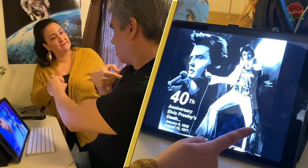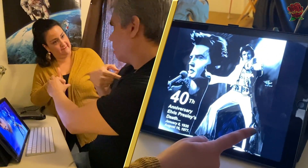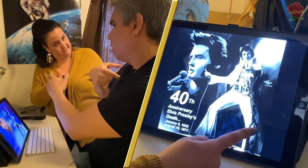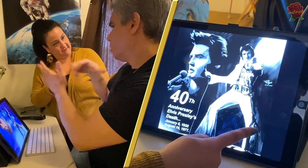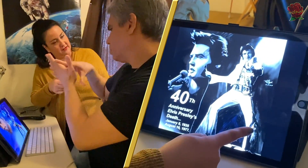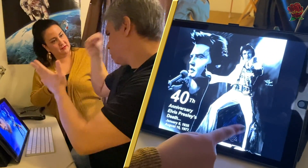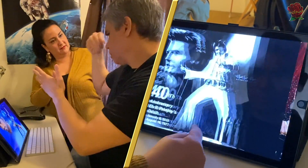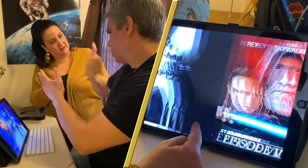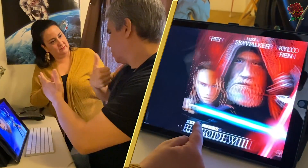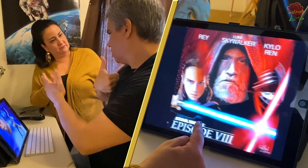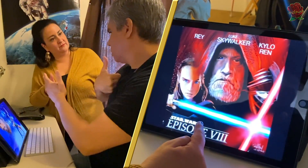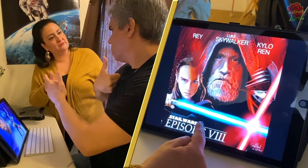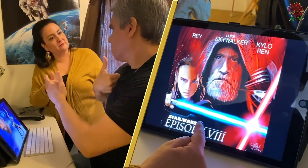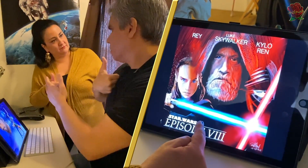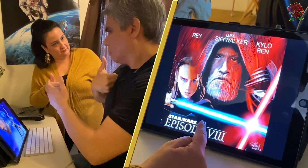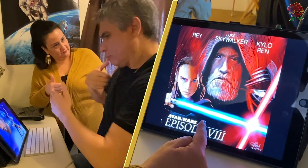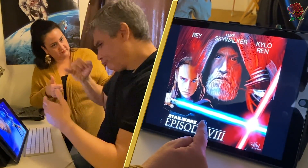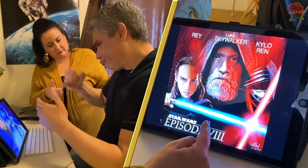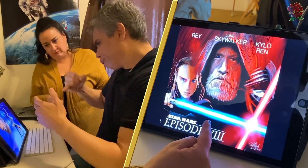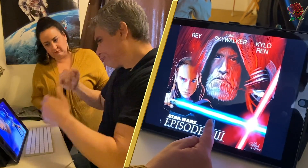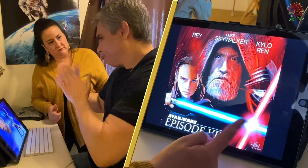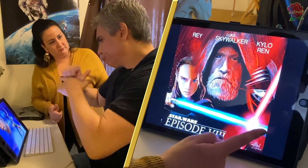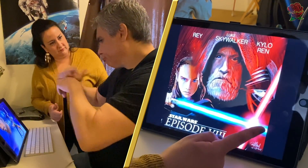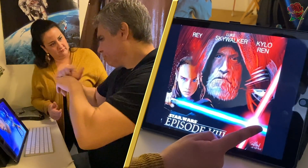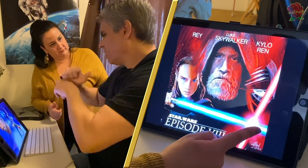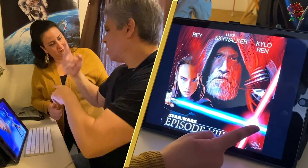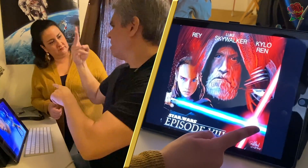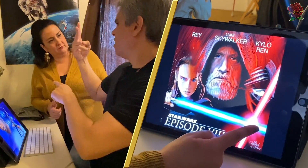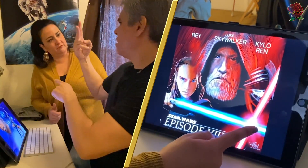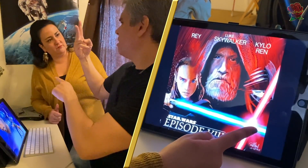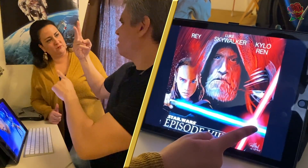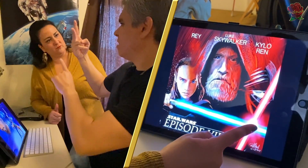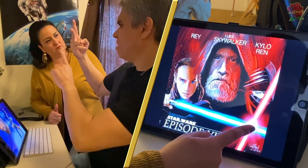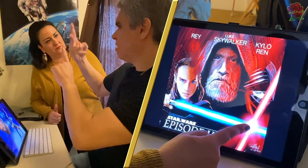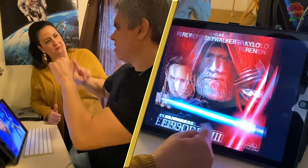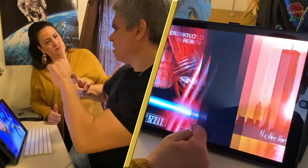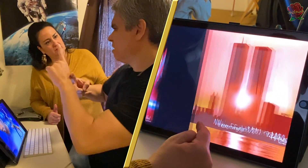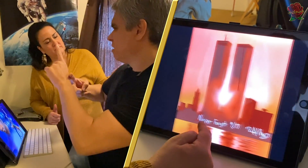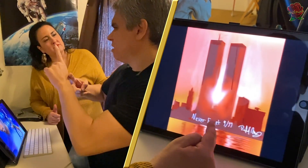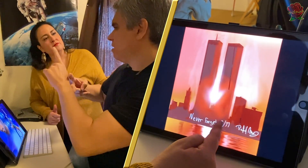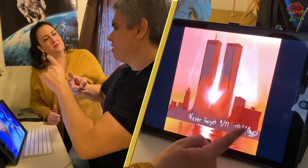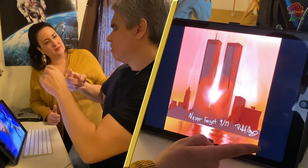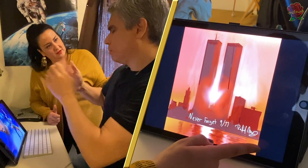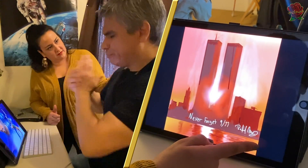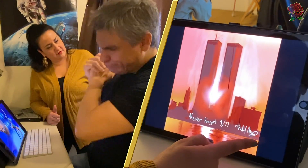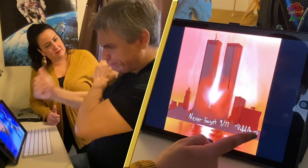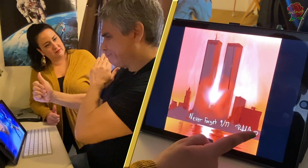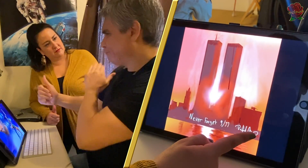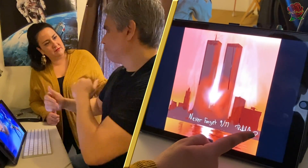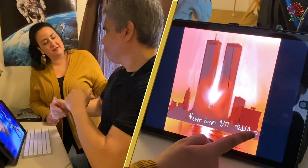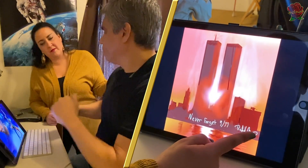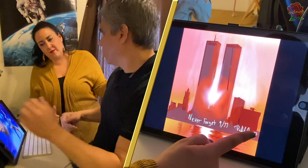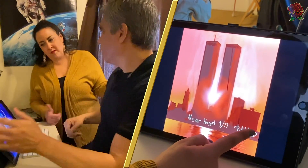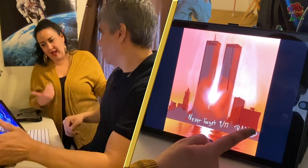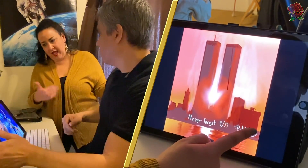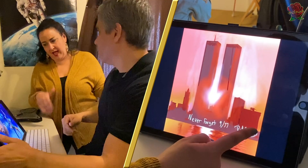I taught myself how to use it through practice. It took about two months until I became talented.